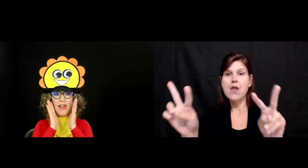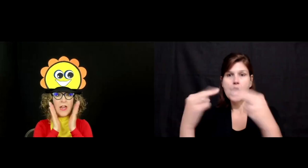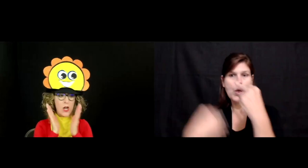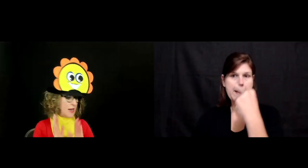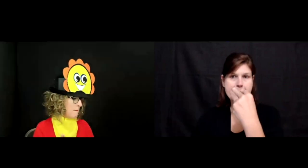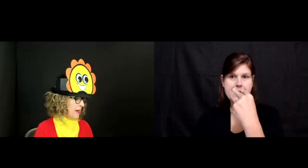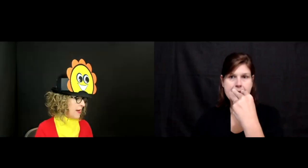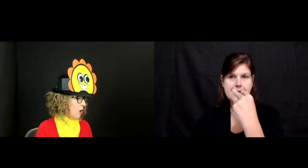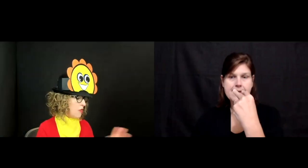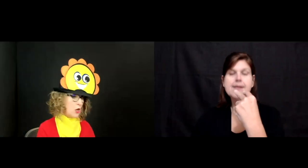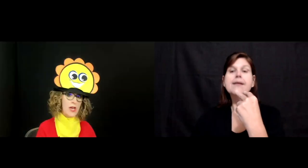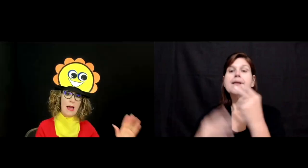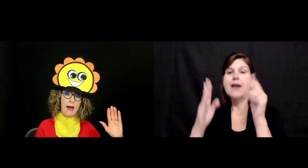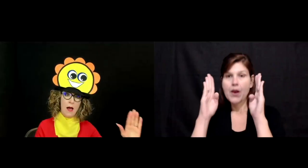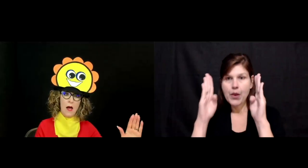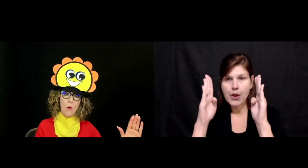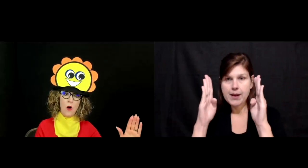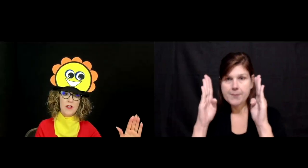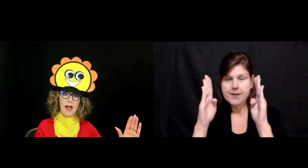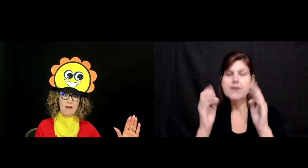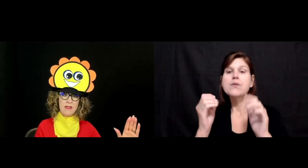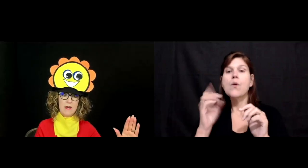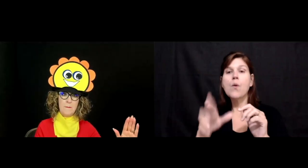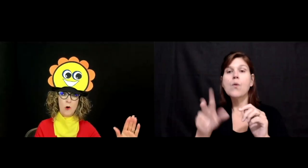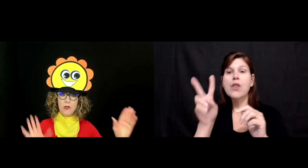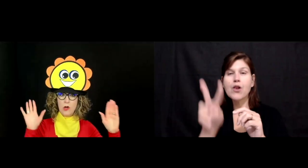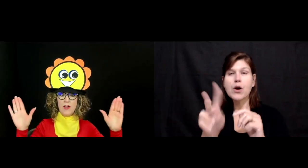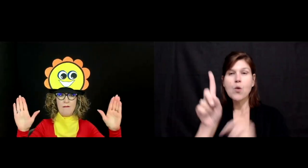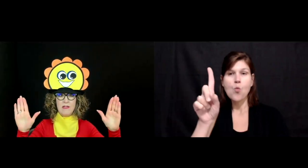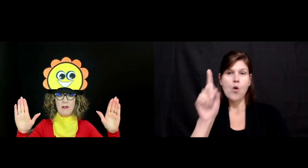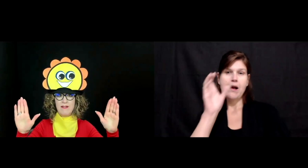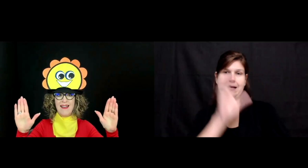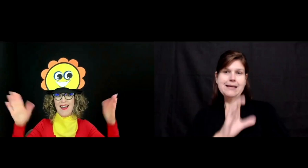They're looking at me or they're looking at one character or two characters.